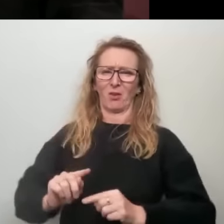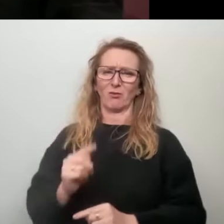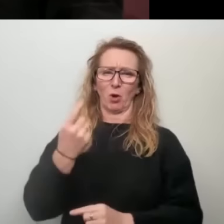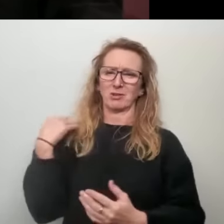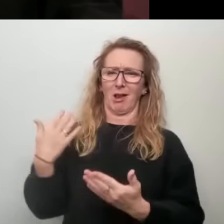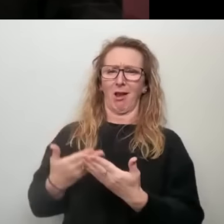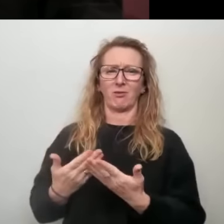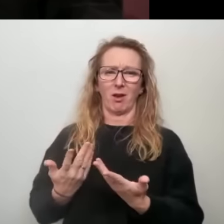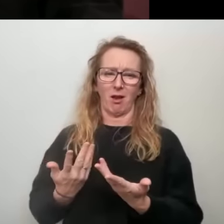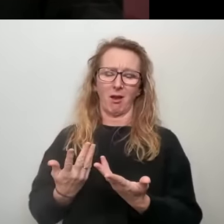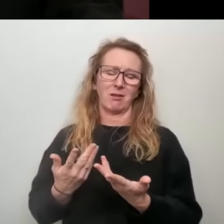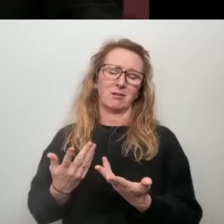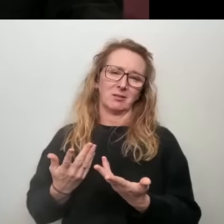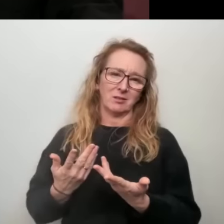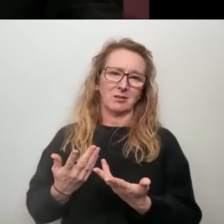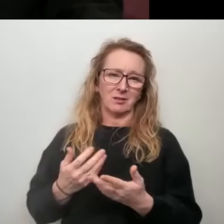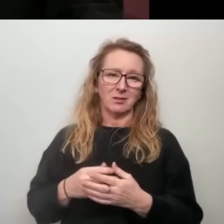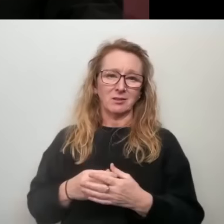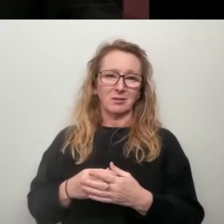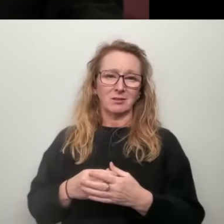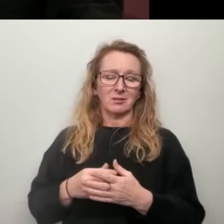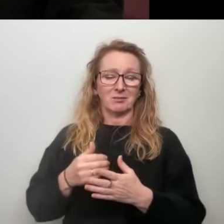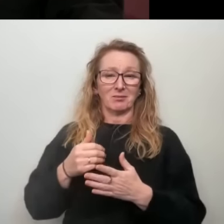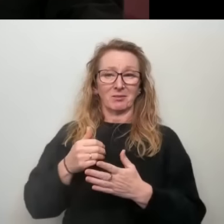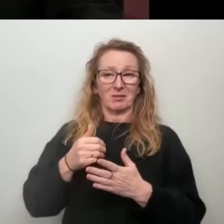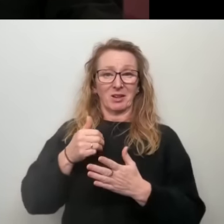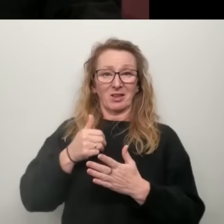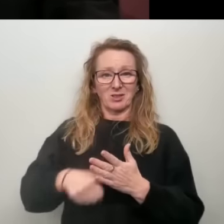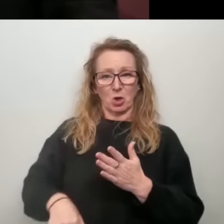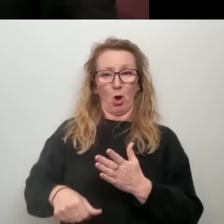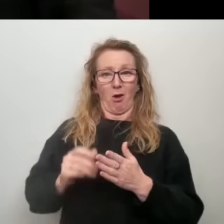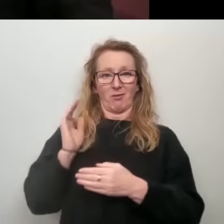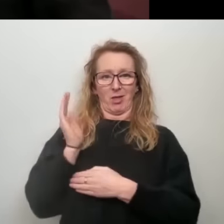Well, I think I do at the beginning of the talk because it makes sense and it feels right.